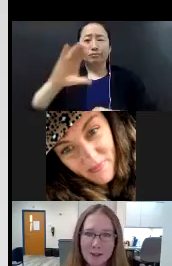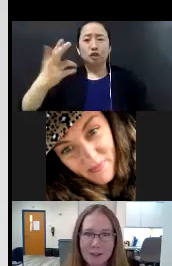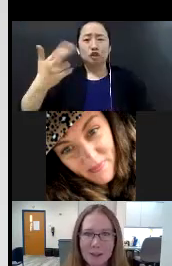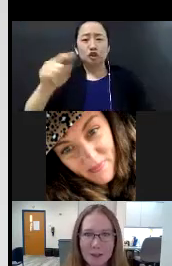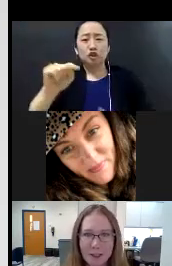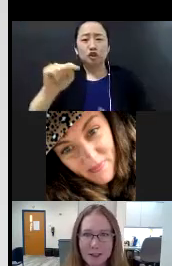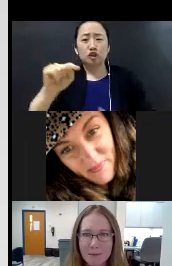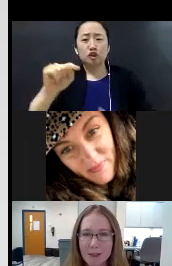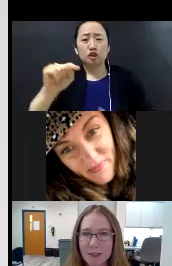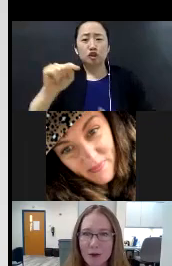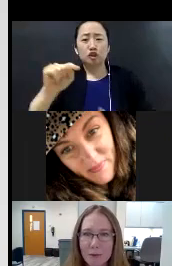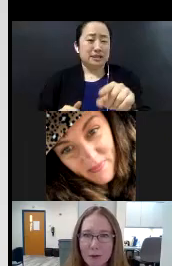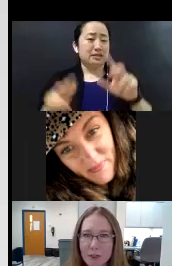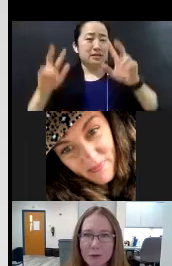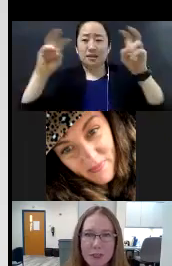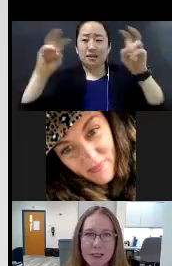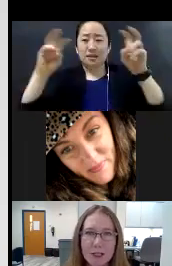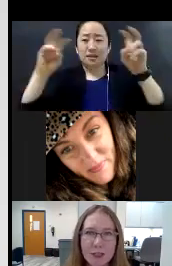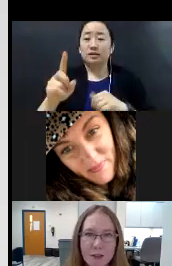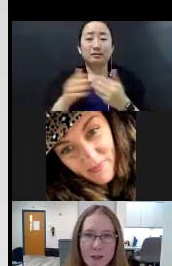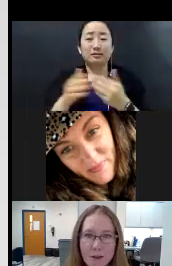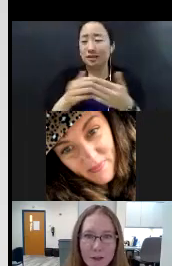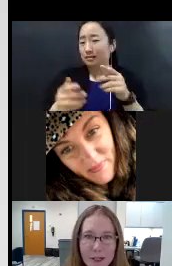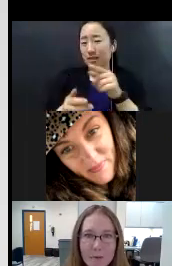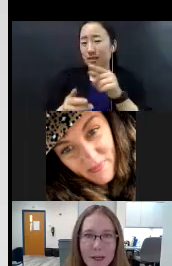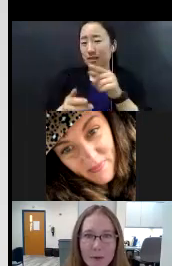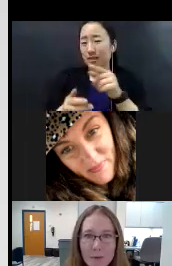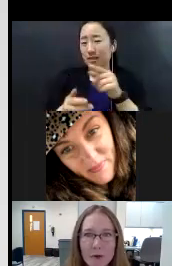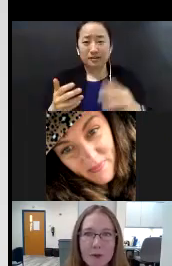THIS IS A SUBJECT THAT SEEMS NO MATTER WHICH PRESENTATION, FUNDING COMES UP AND THE MORE WE